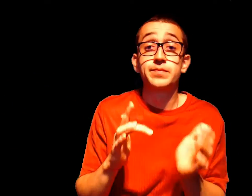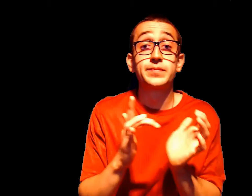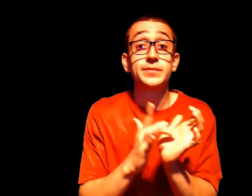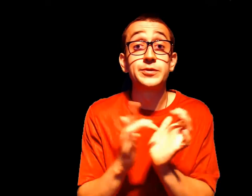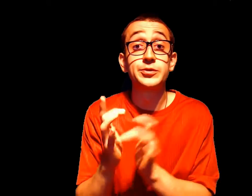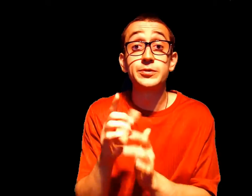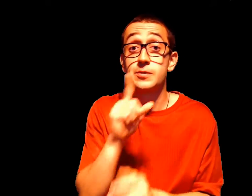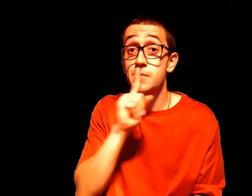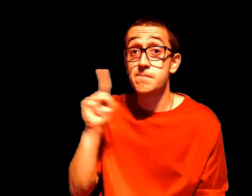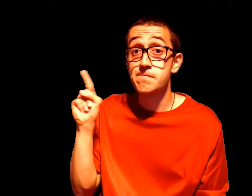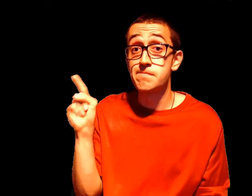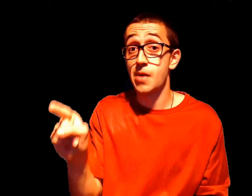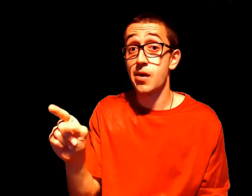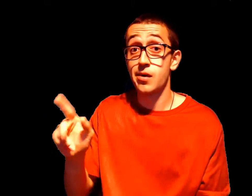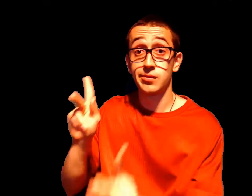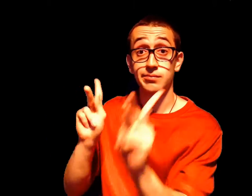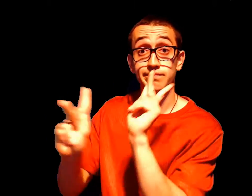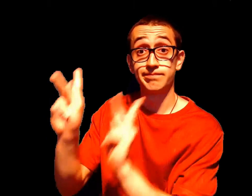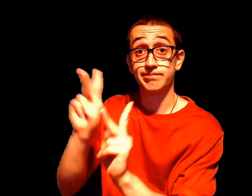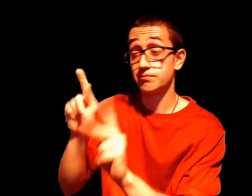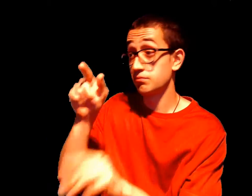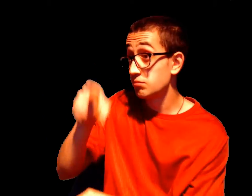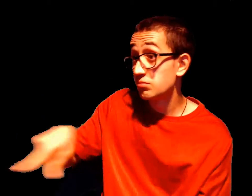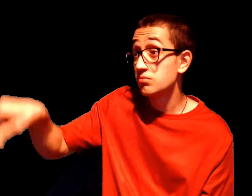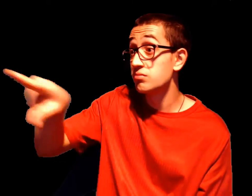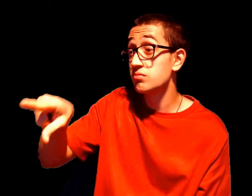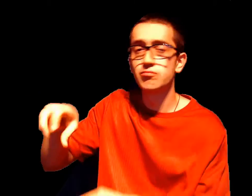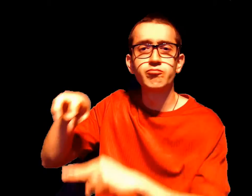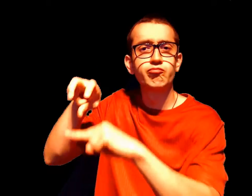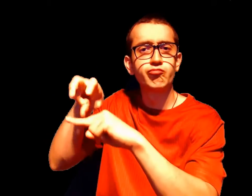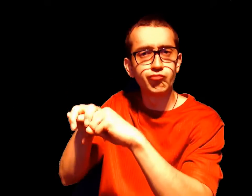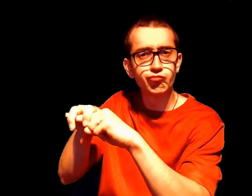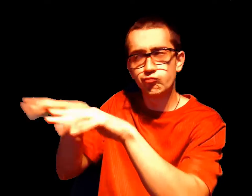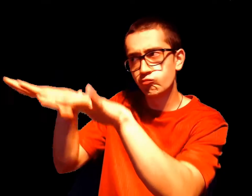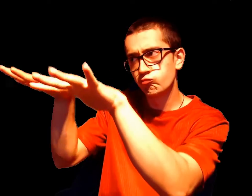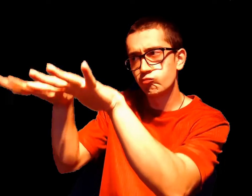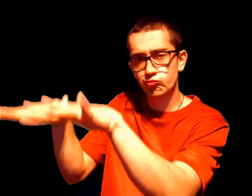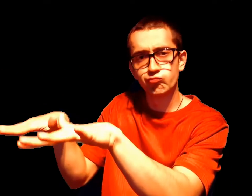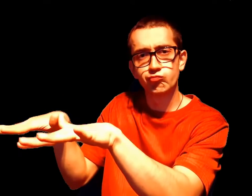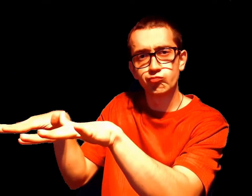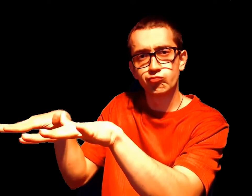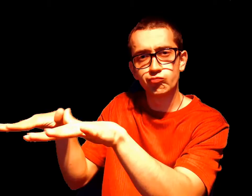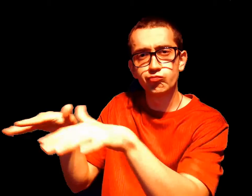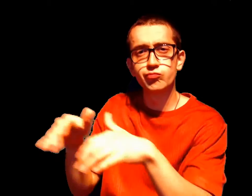and he ordered the crowds to sit down on the grass.